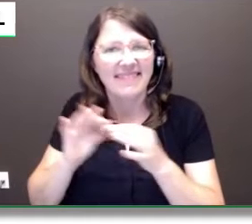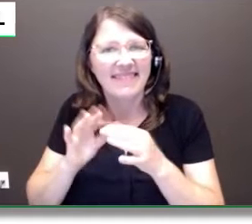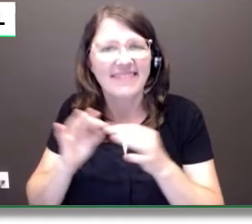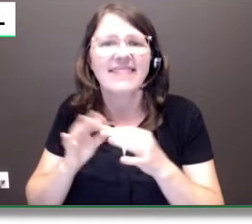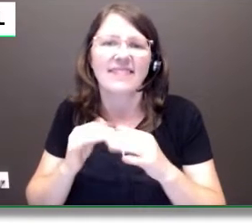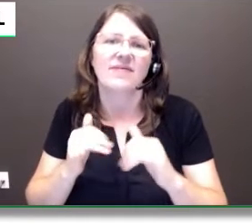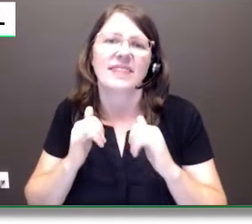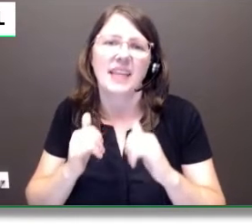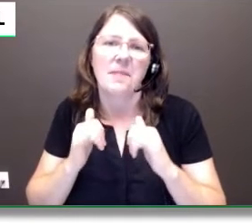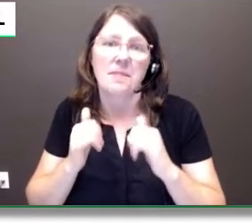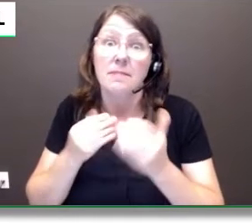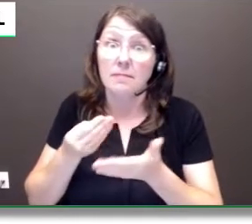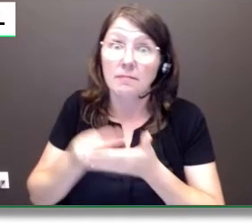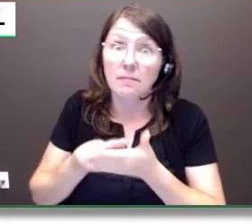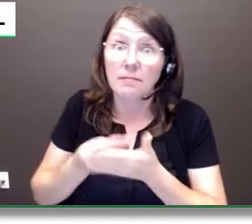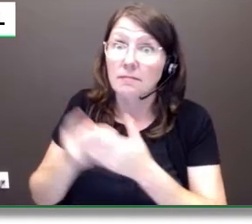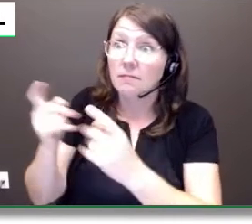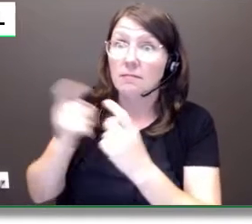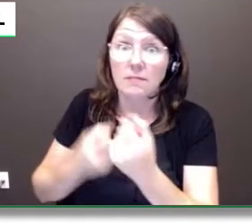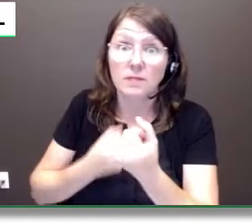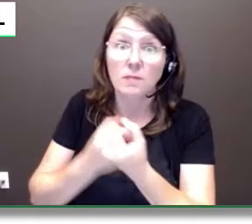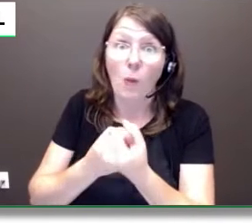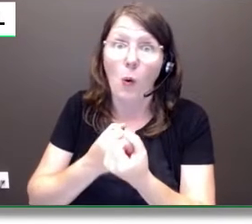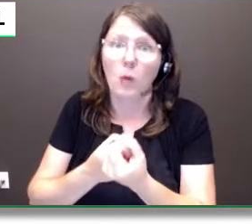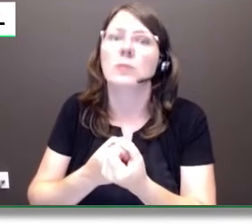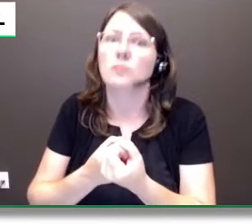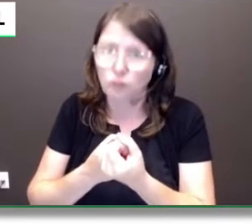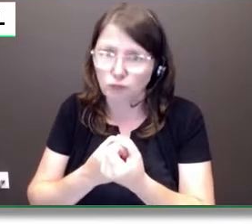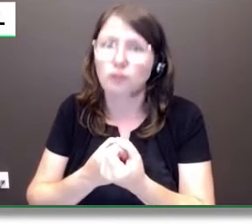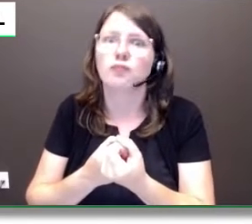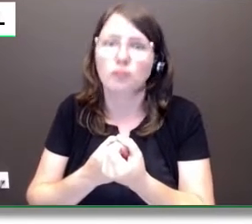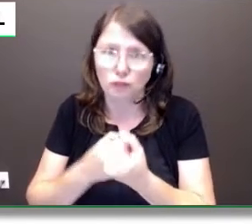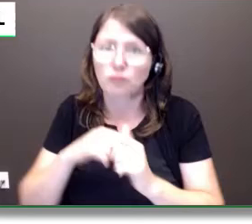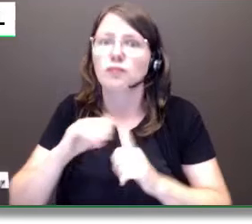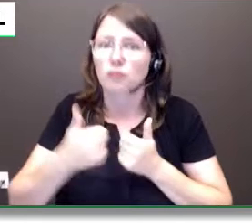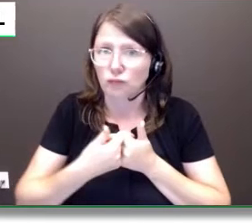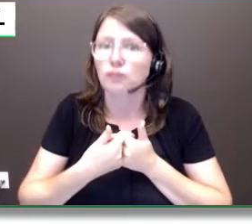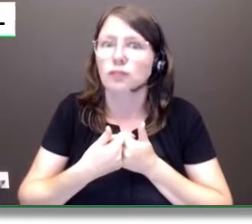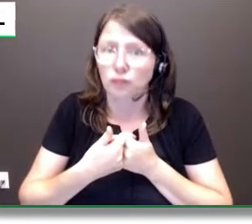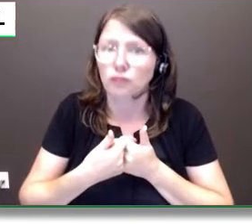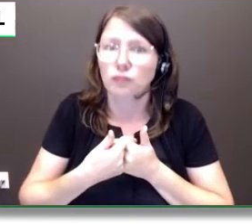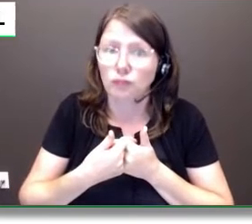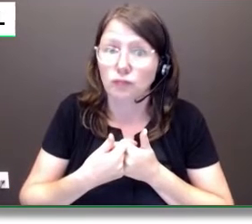large portion of it um. I mean we're very fortunate with the transportation aspect